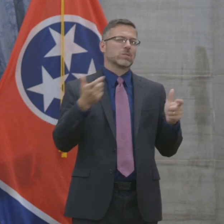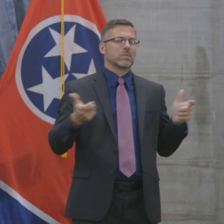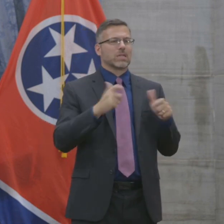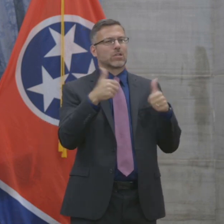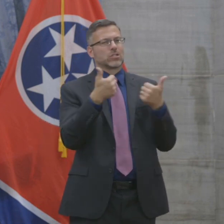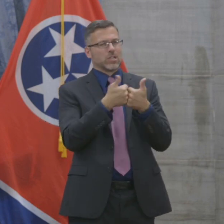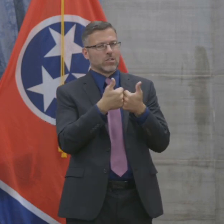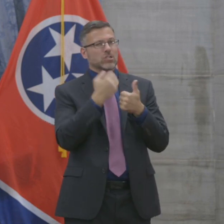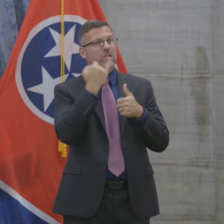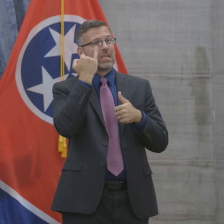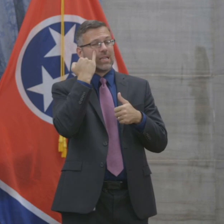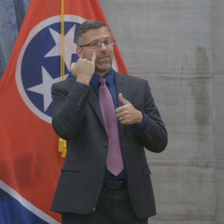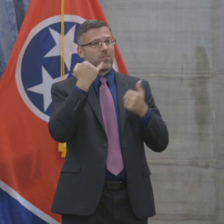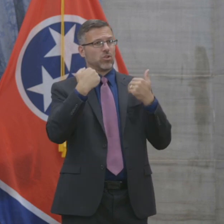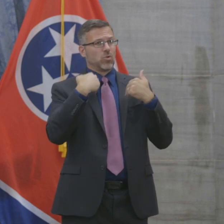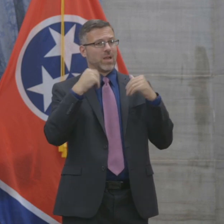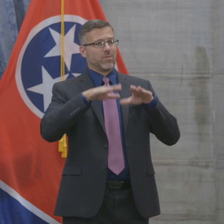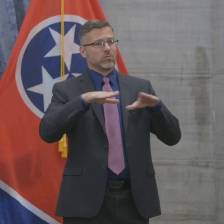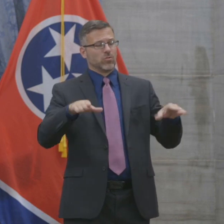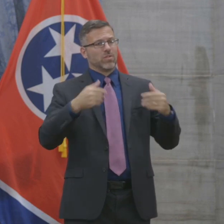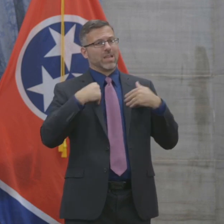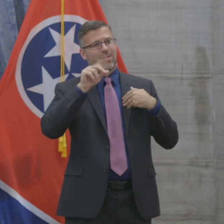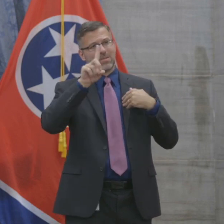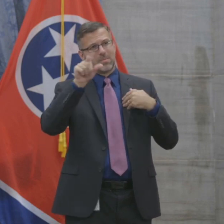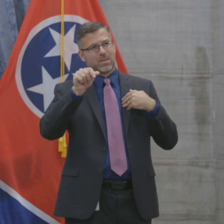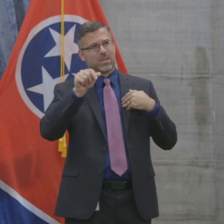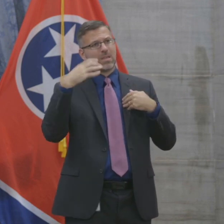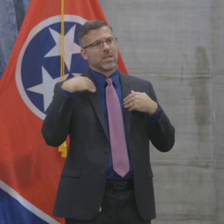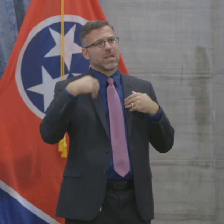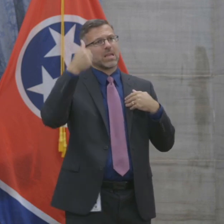I've asked brad turn, our commissioner of department of intellectual and developmental disabilities developmental